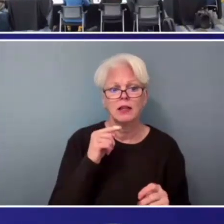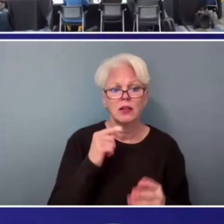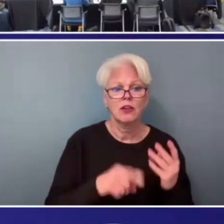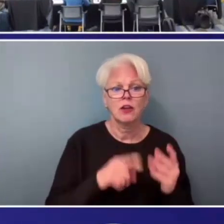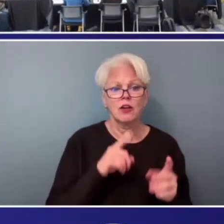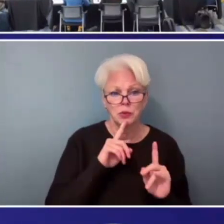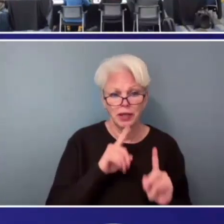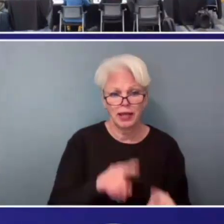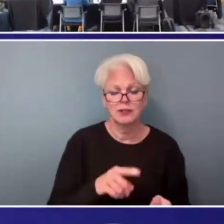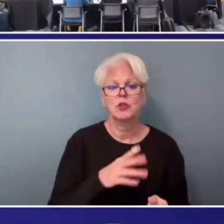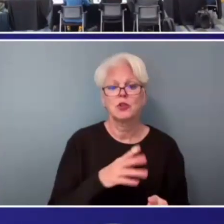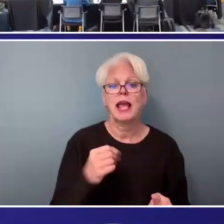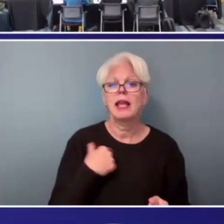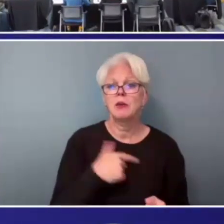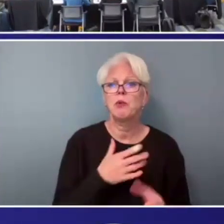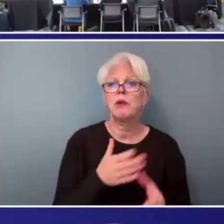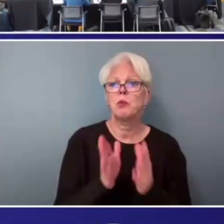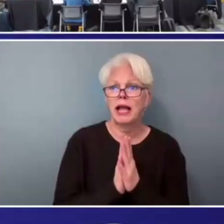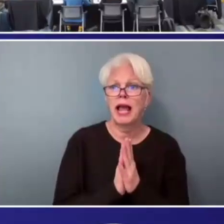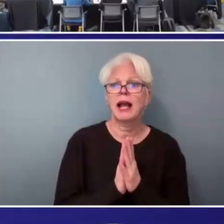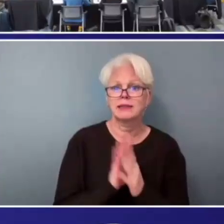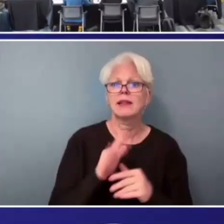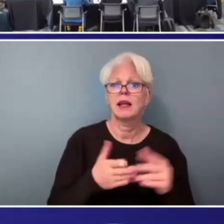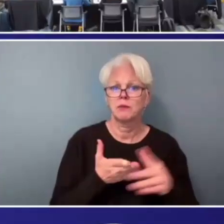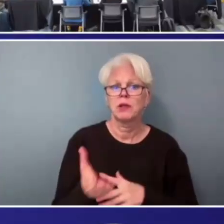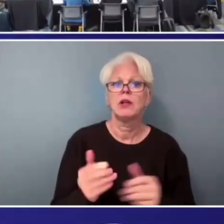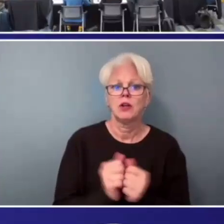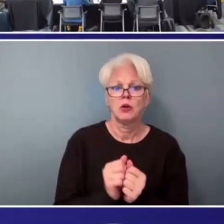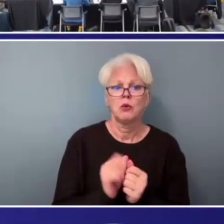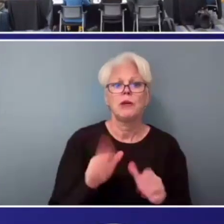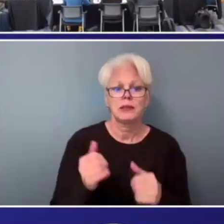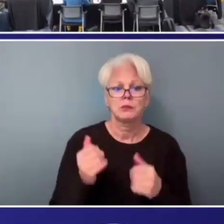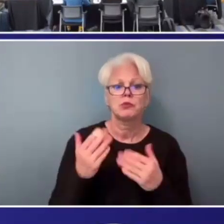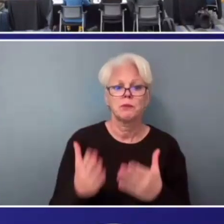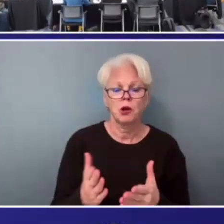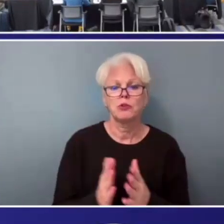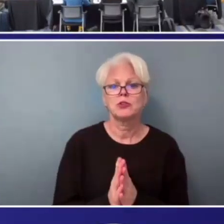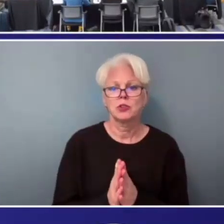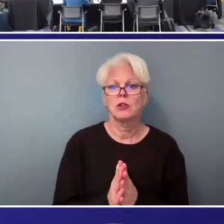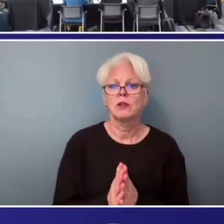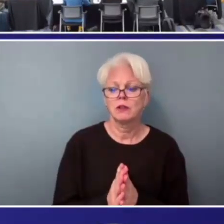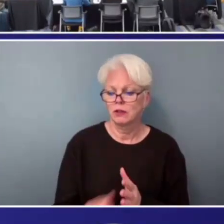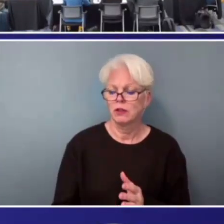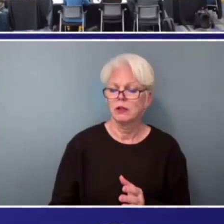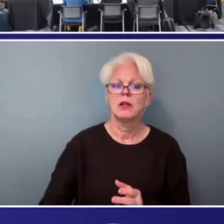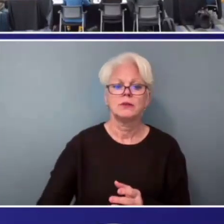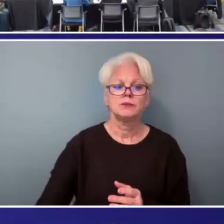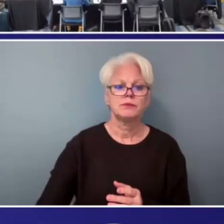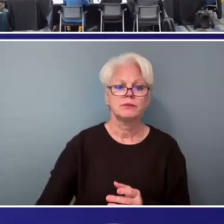And we will ask them along the way. With regard to the proposal, we want to sort of look at the various